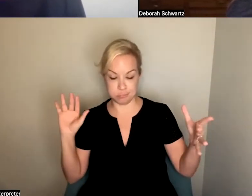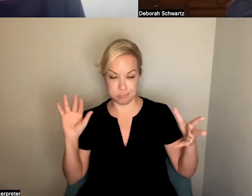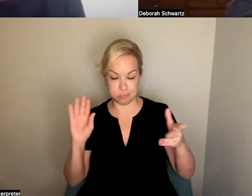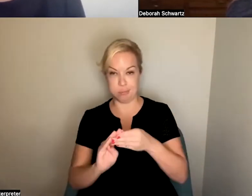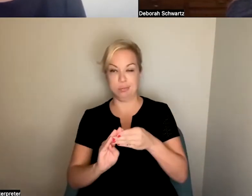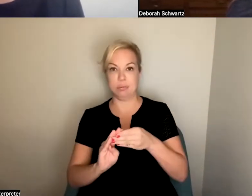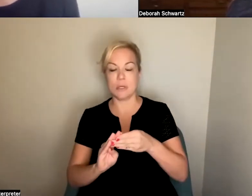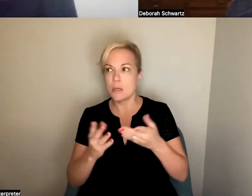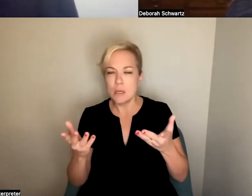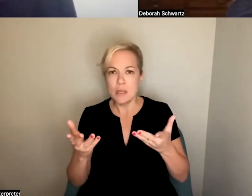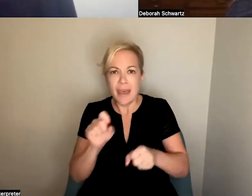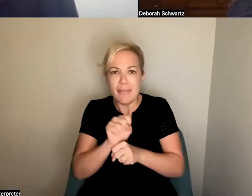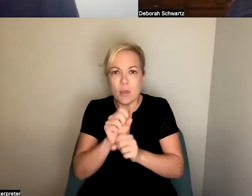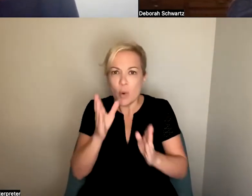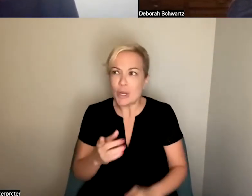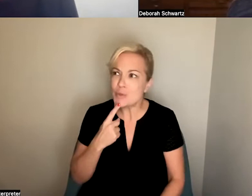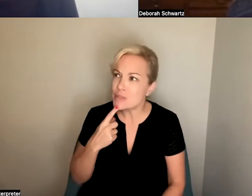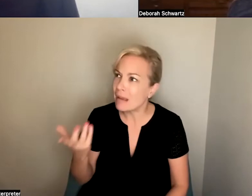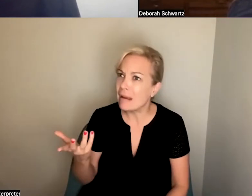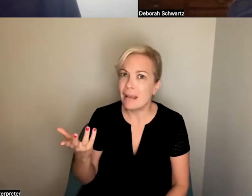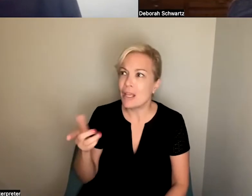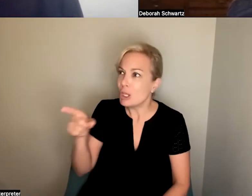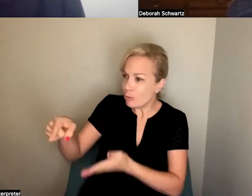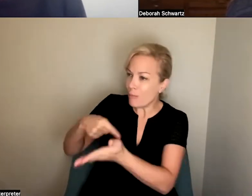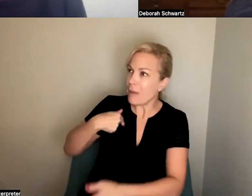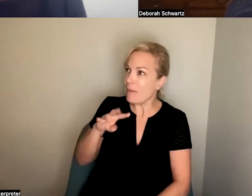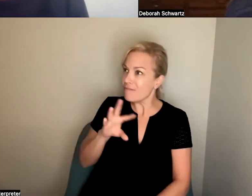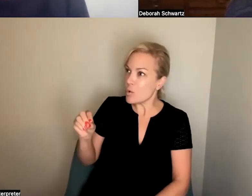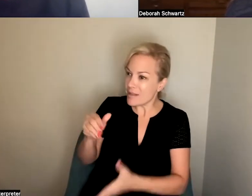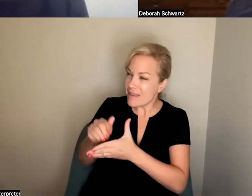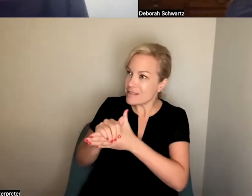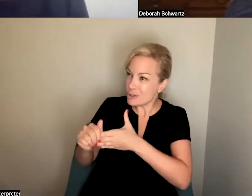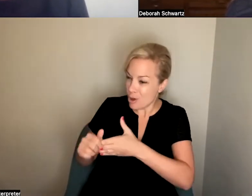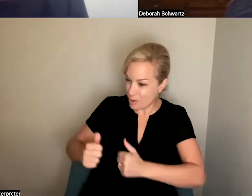I need more than, you know, forty thousand dollars a year to live in New York City and work this job,